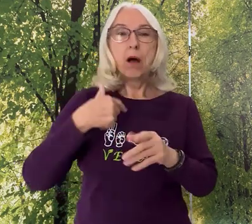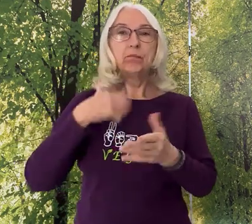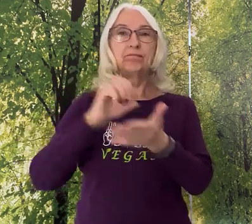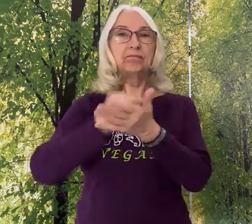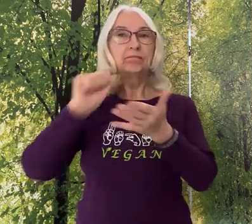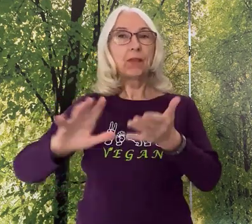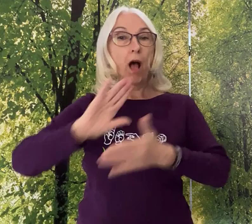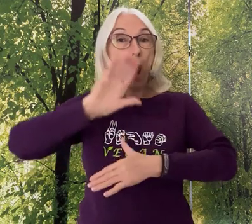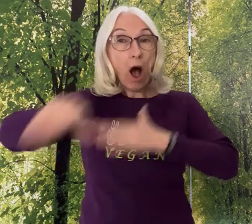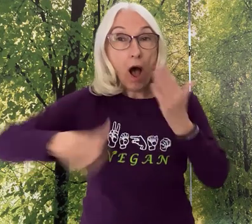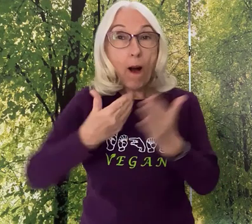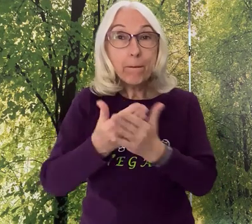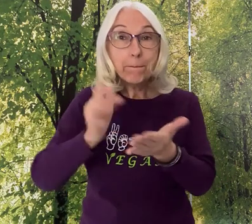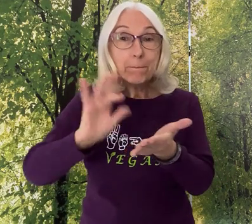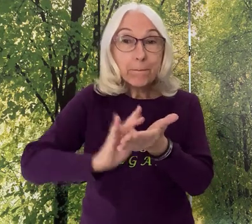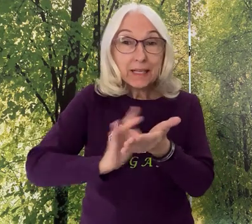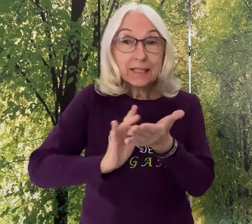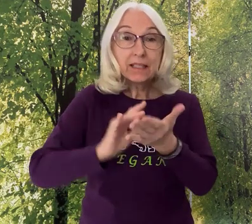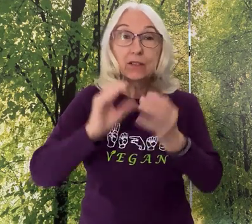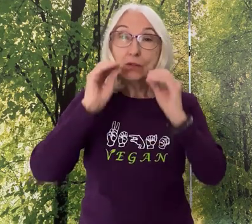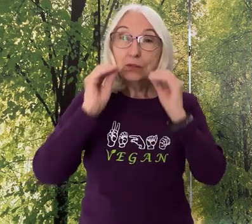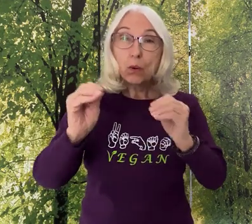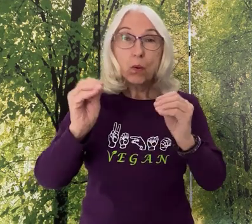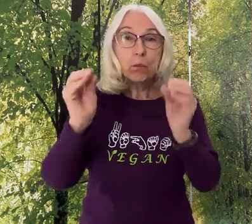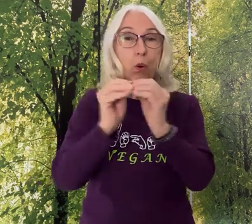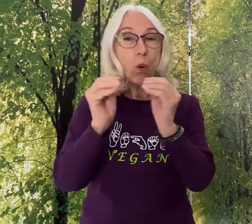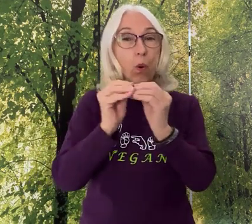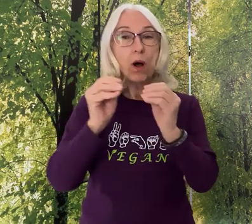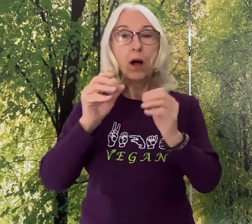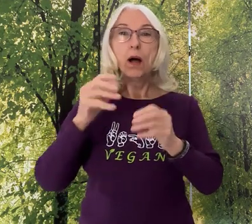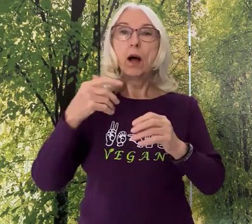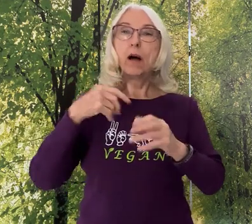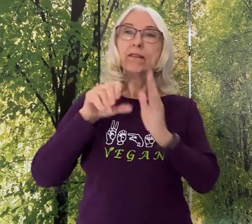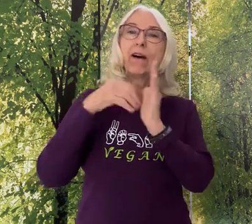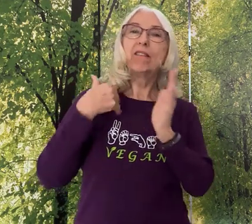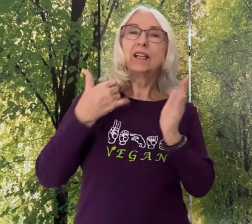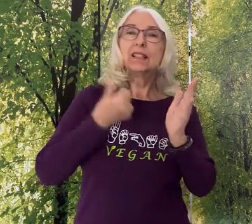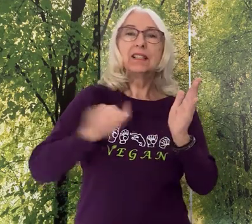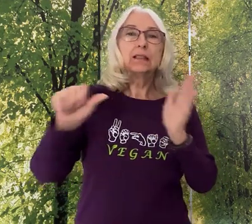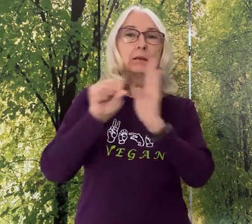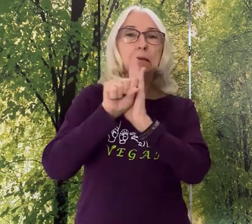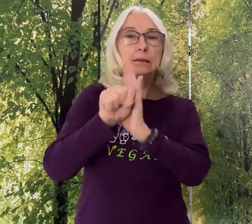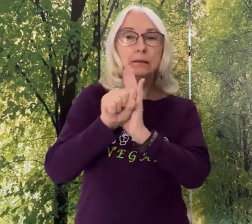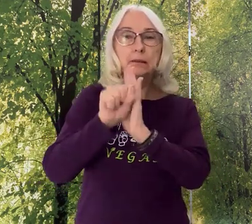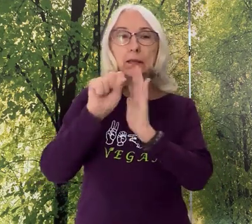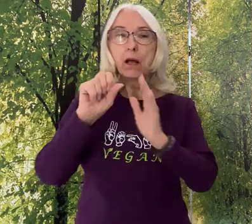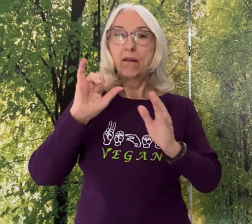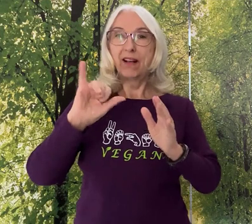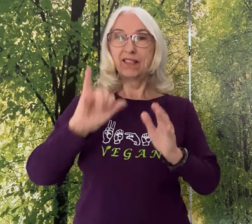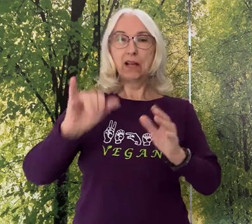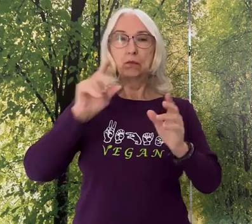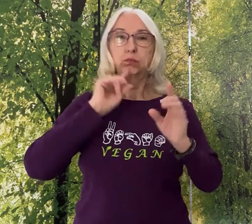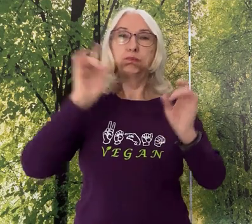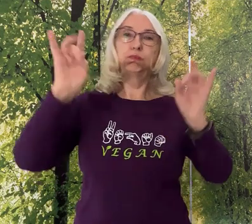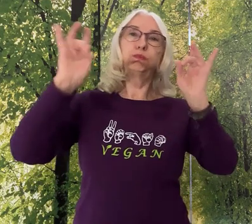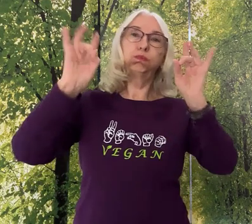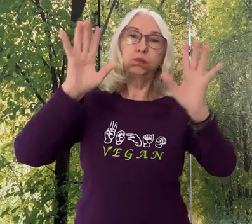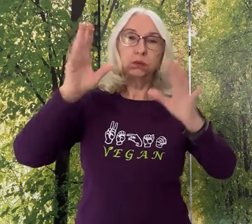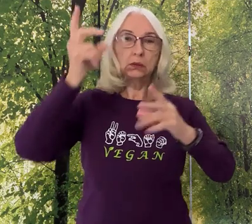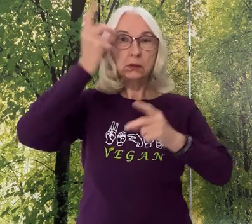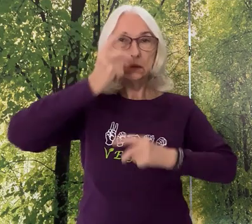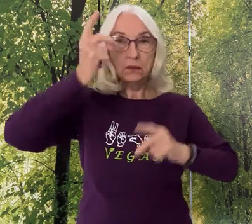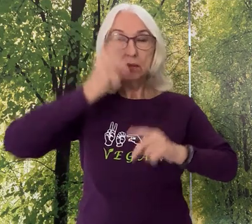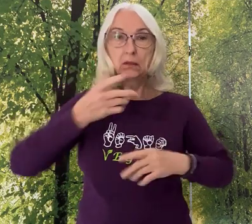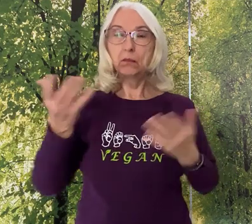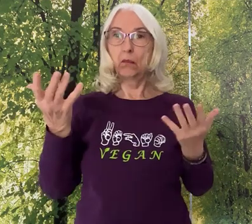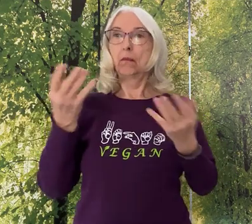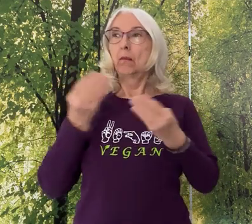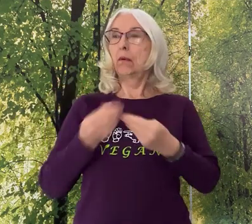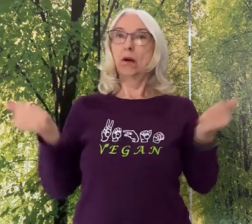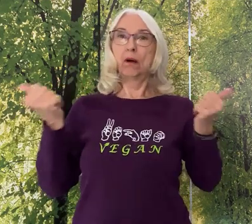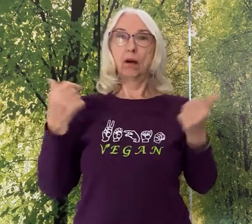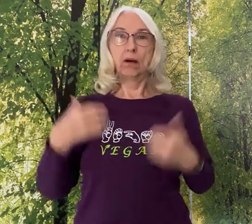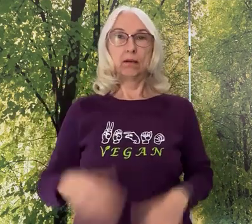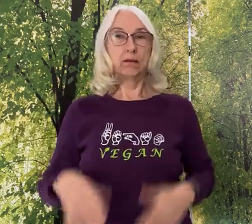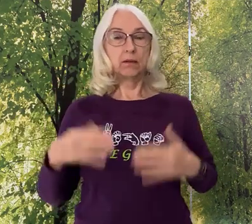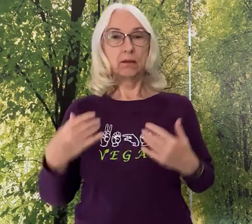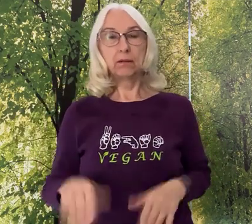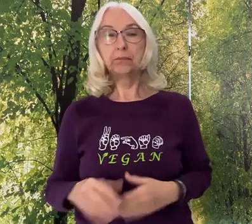I was off all medications and no longer had any symptoms of this dreaded disease.